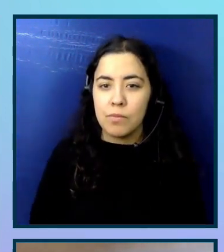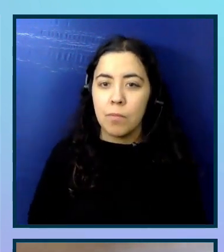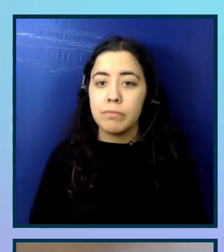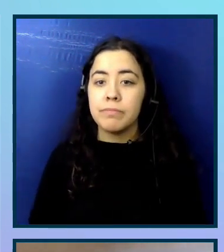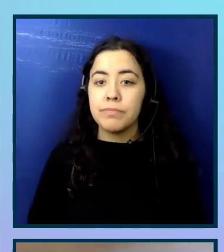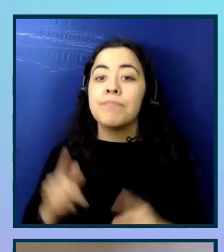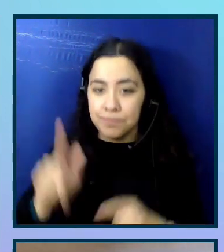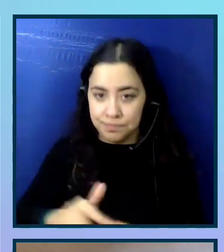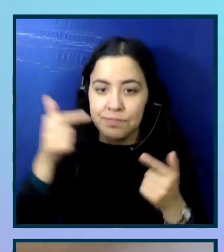Like everything in life, Universal Design,